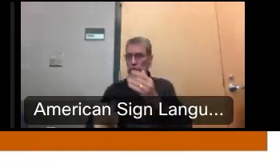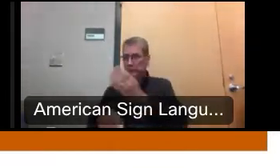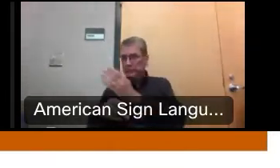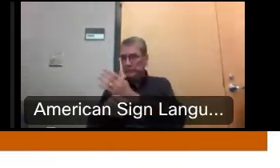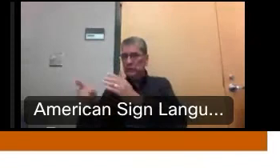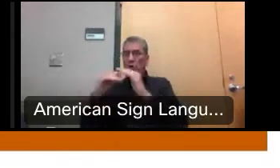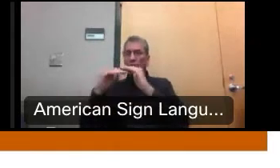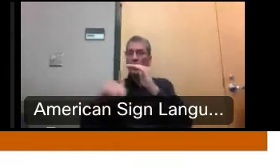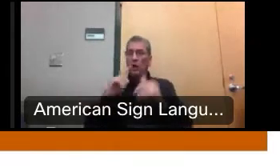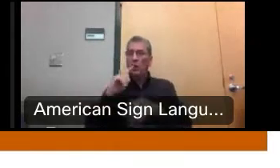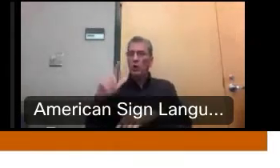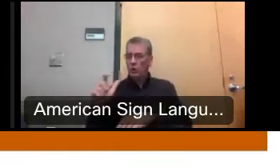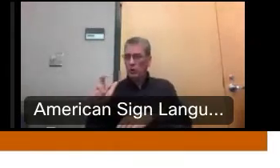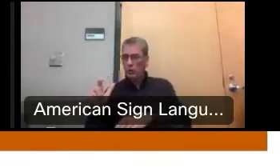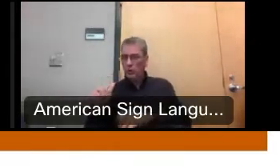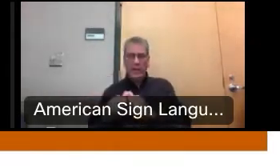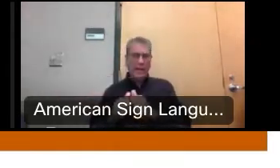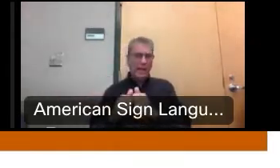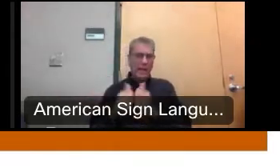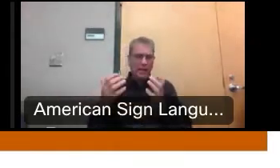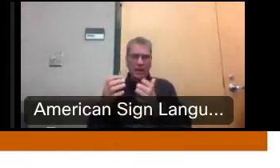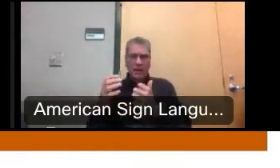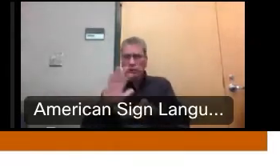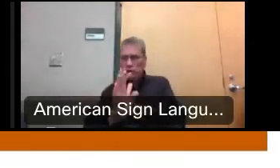21 so it's like, how much cases fallen out of that bowl was like an active conversation